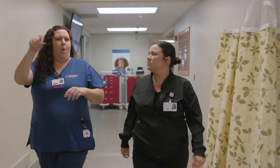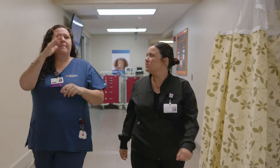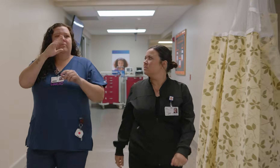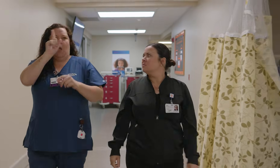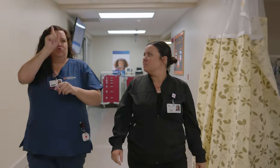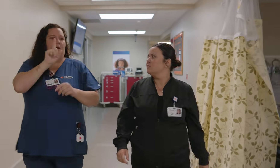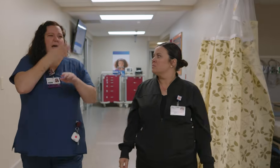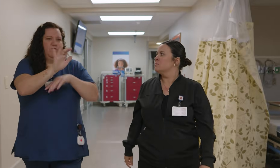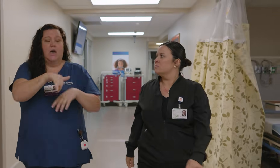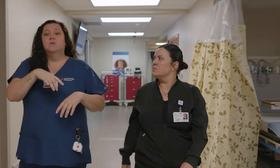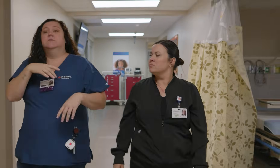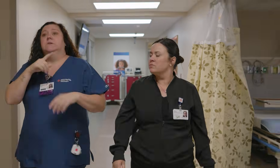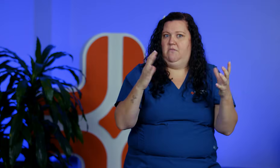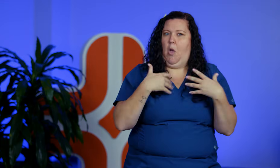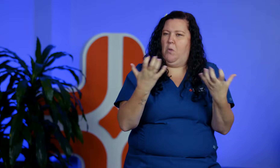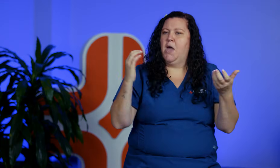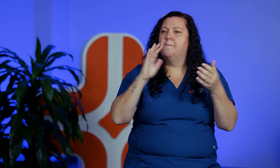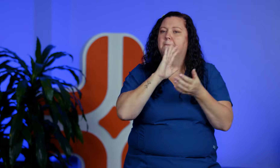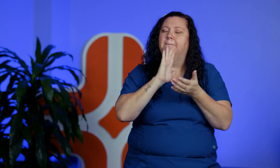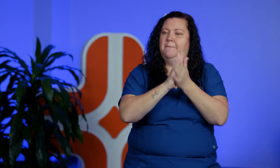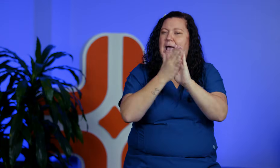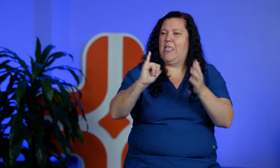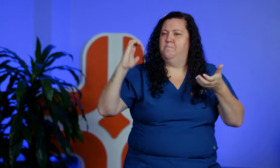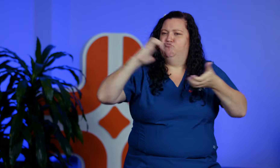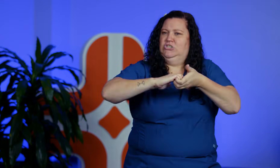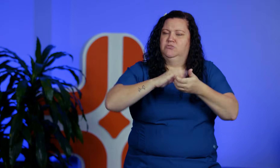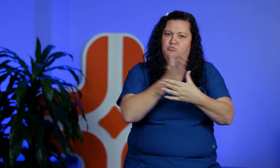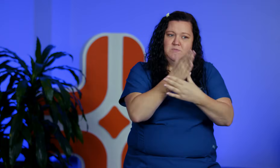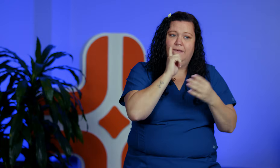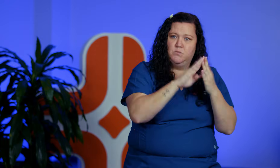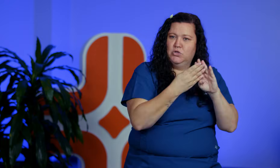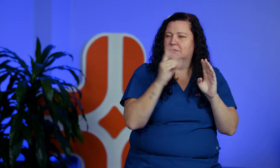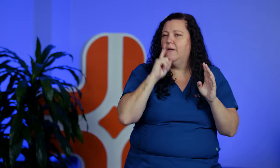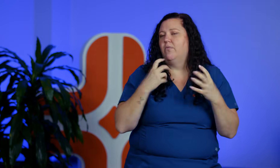and teach to make sure that they know what to do, what things they need to take, and they can build that bridge.